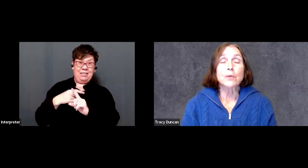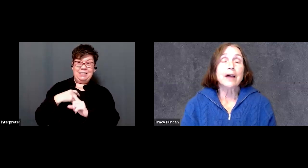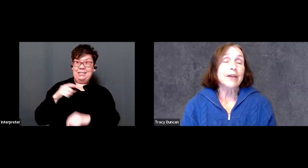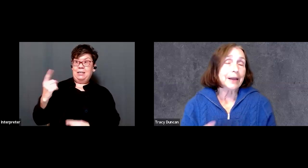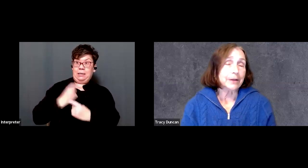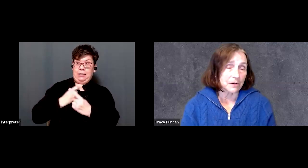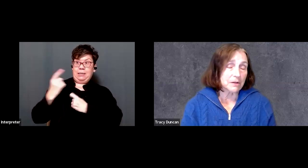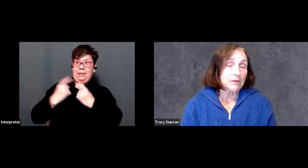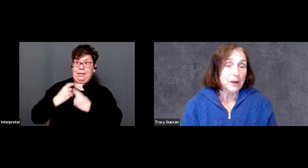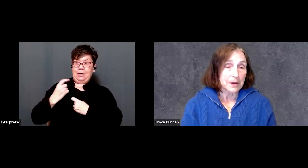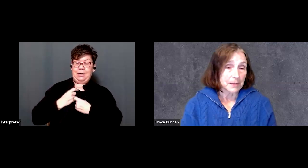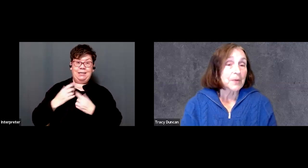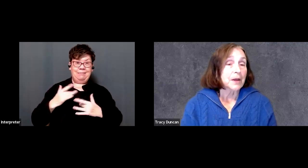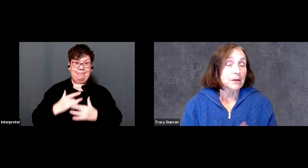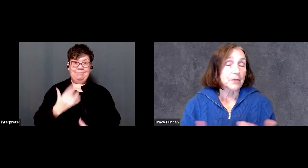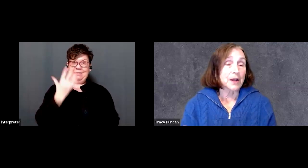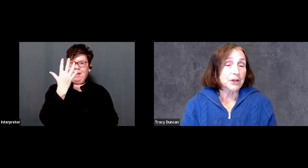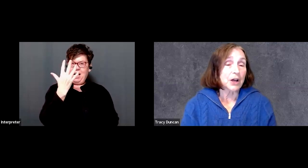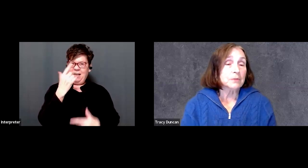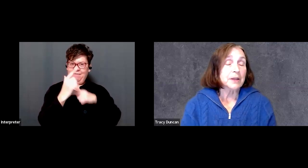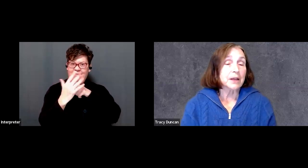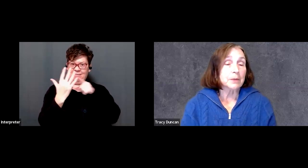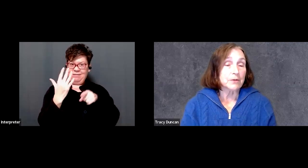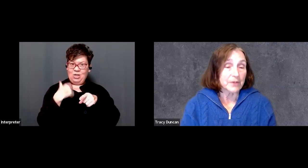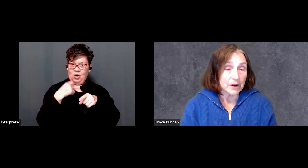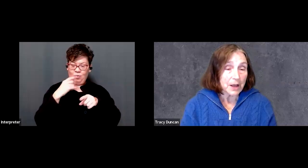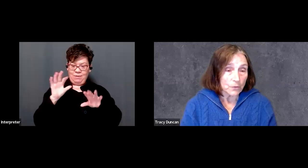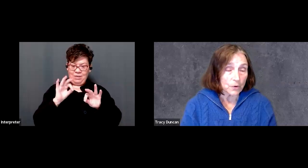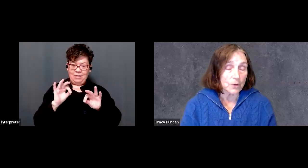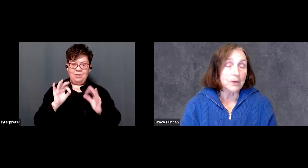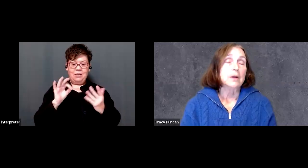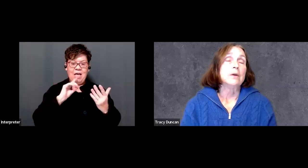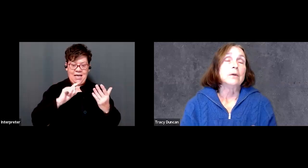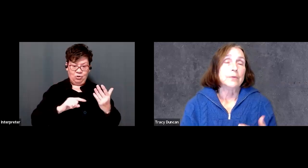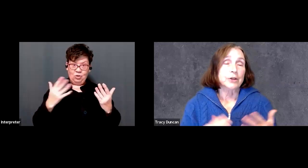So we have answers. So that's a document that can be very helpful